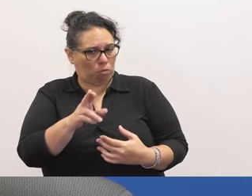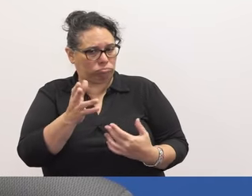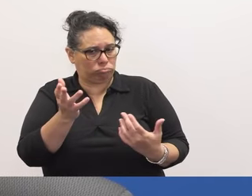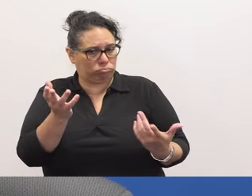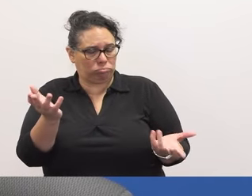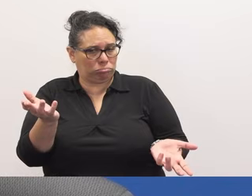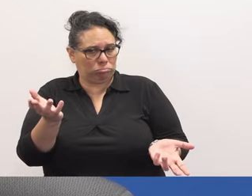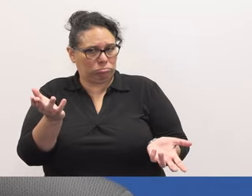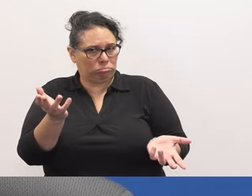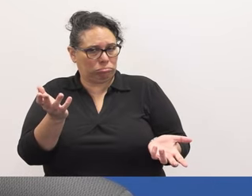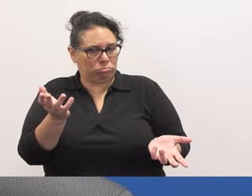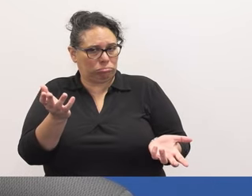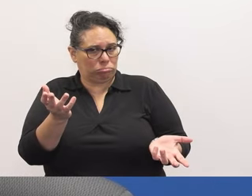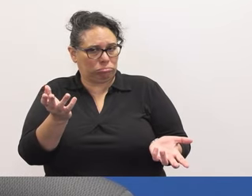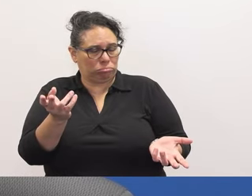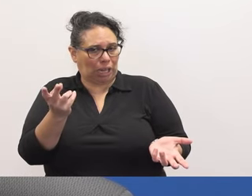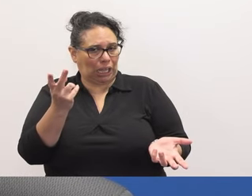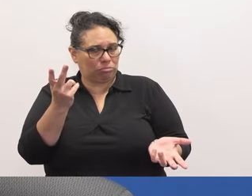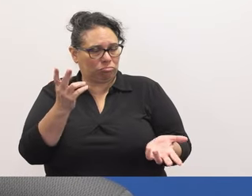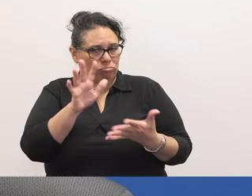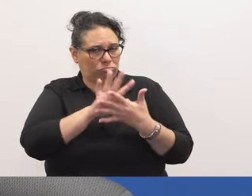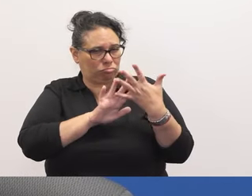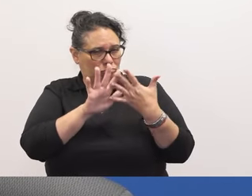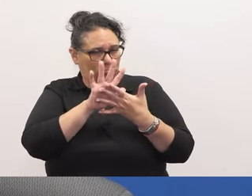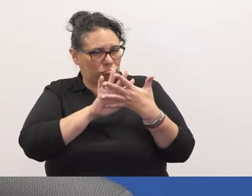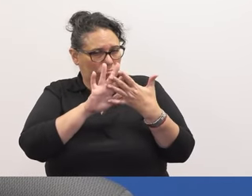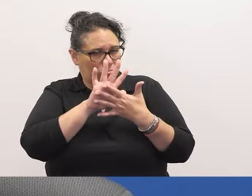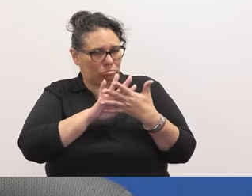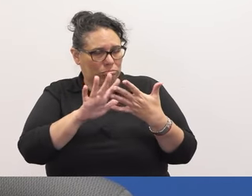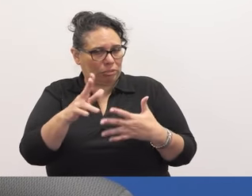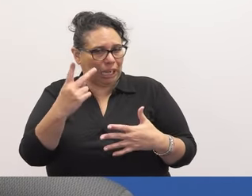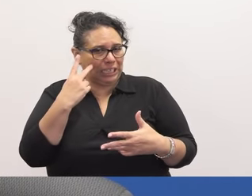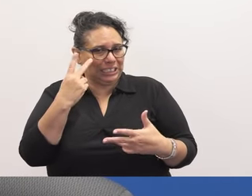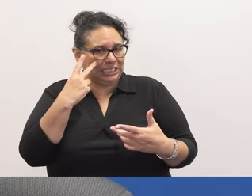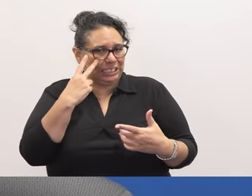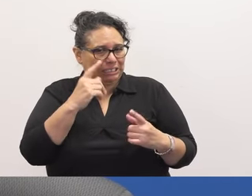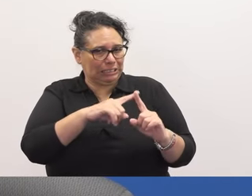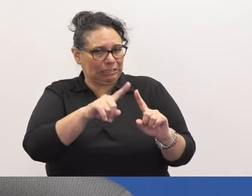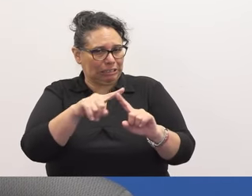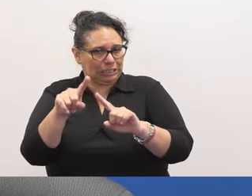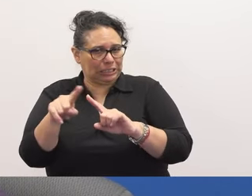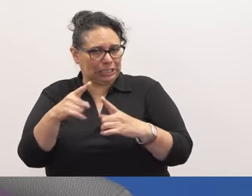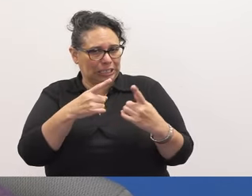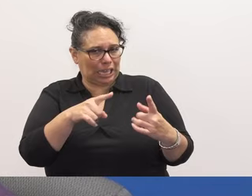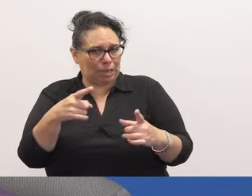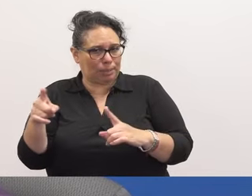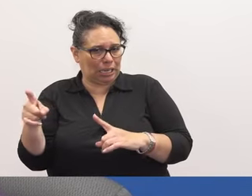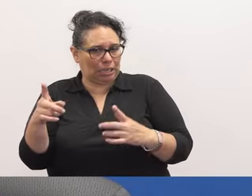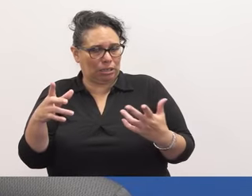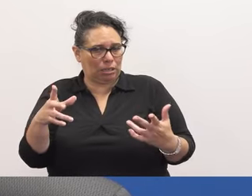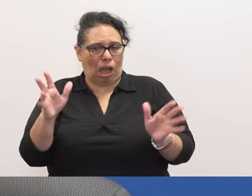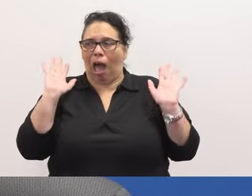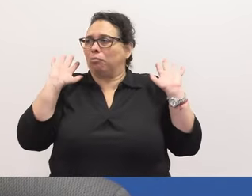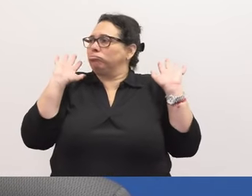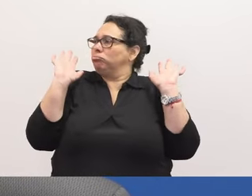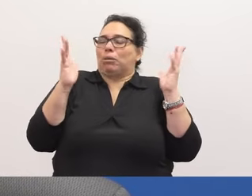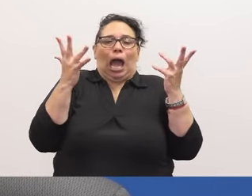because I can see differential things happening if something "I'm not gonna do that, I don't want to take that."